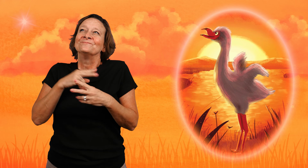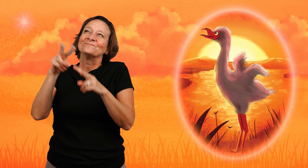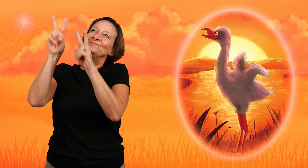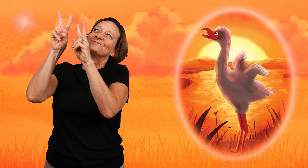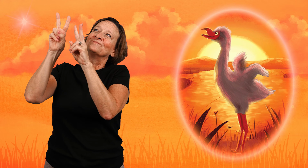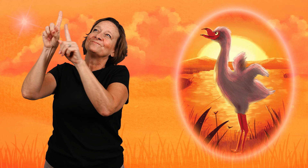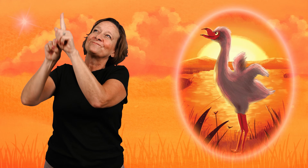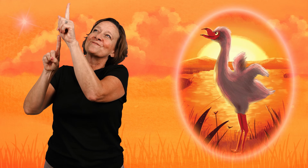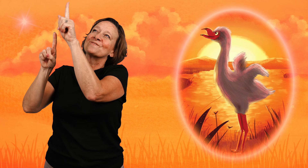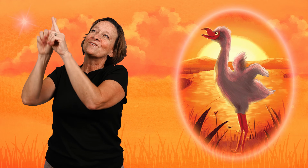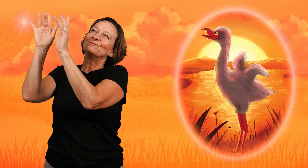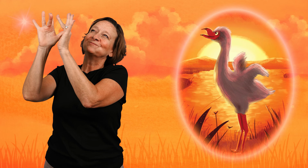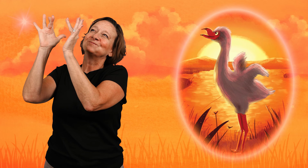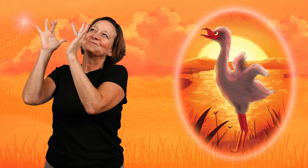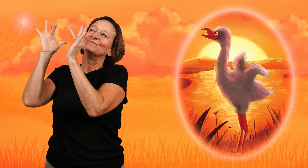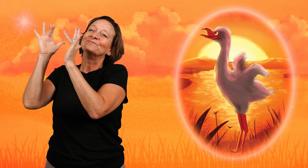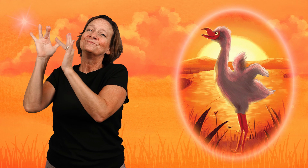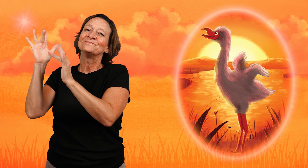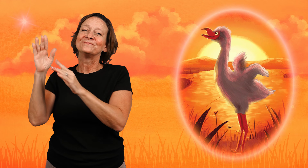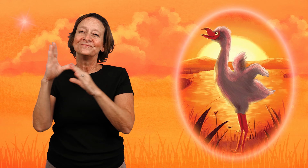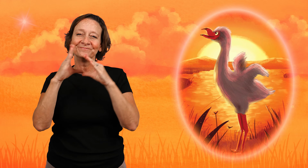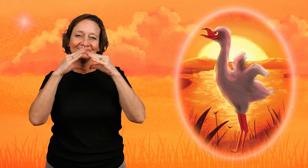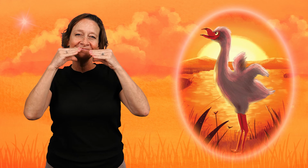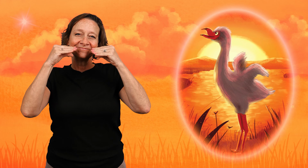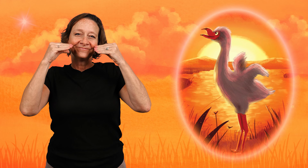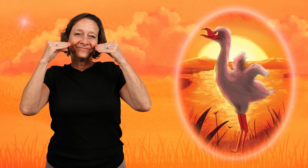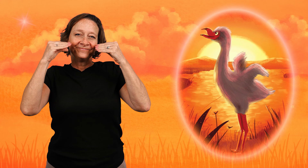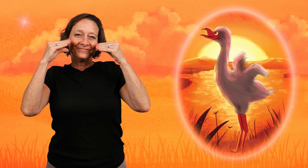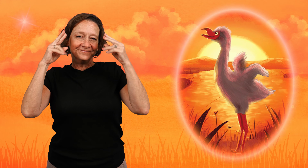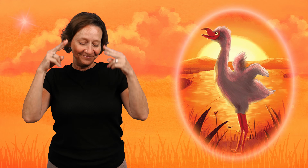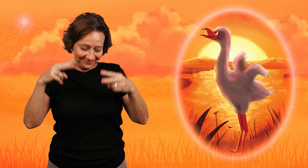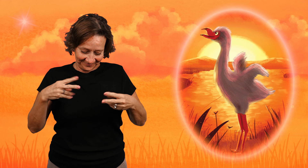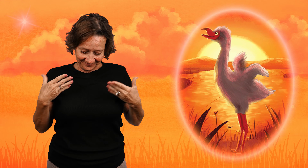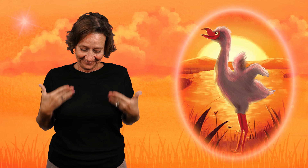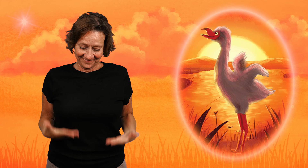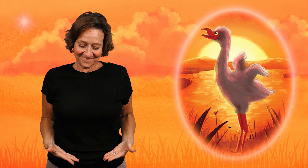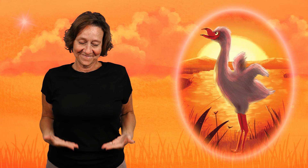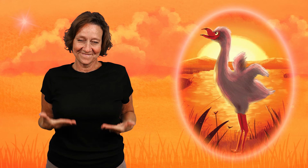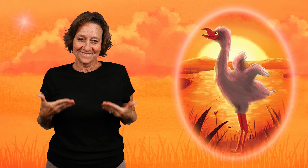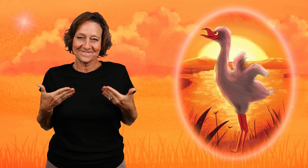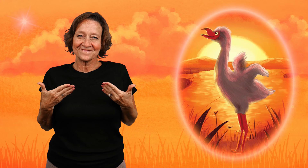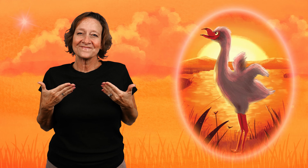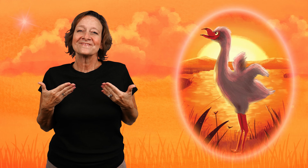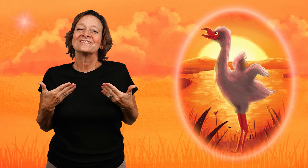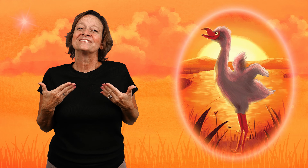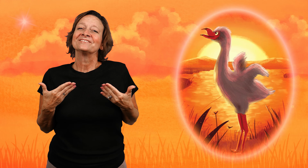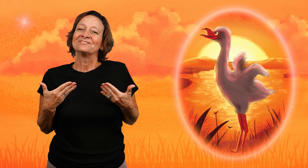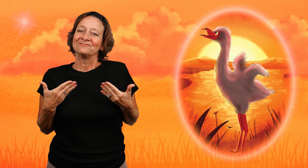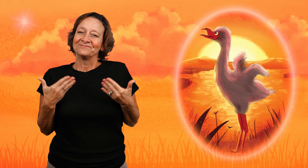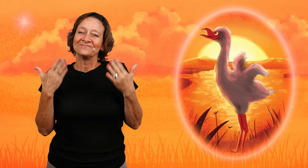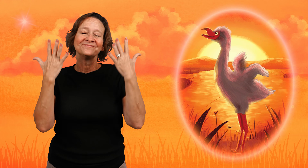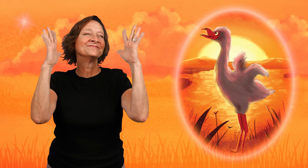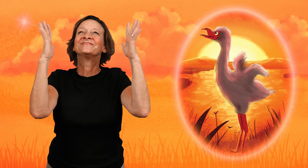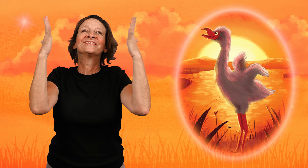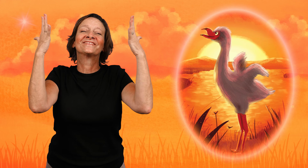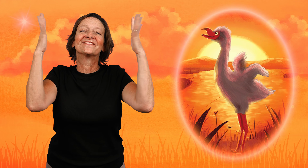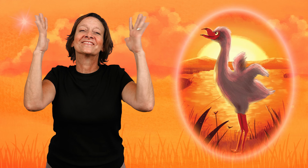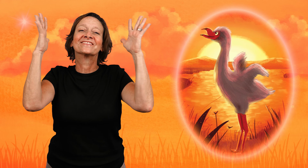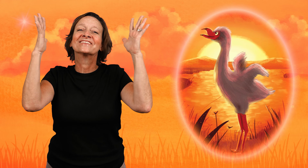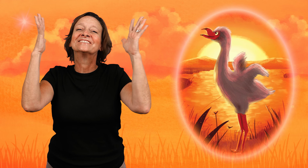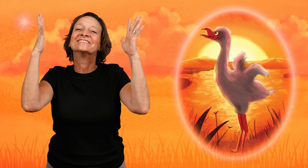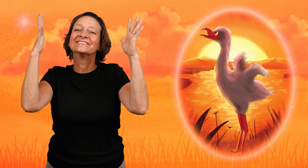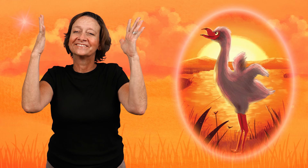Looking up at her star, she smiled big in who she is and clapped,